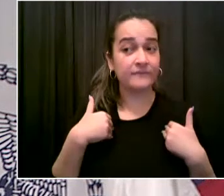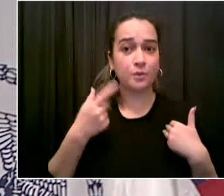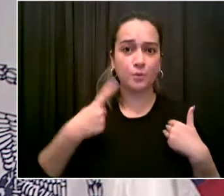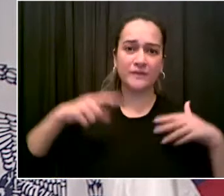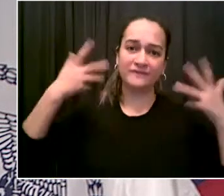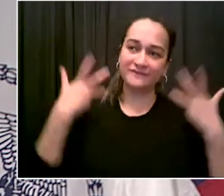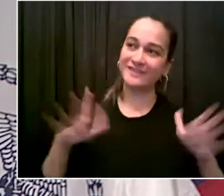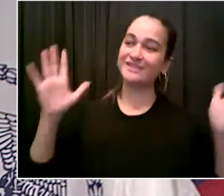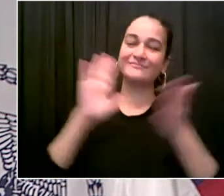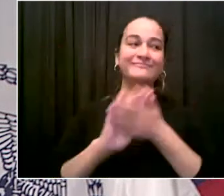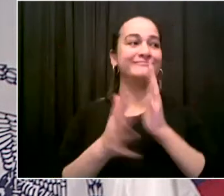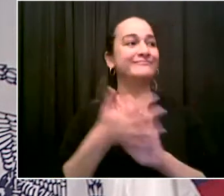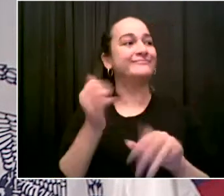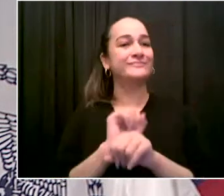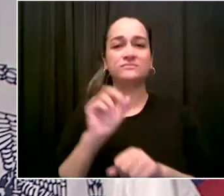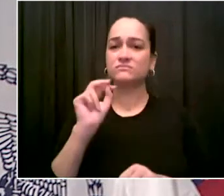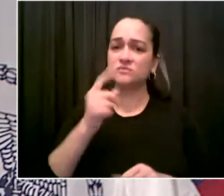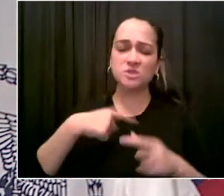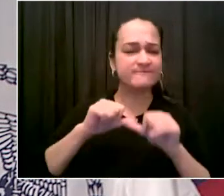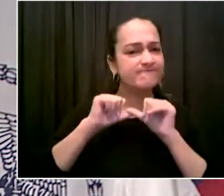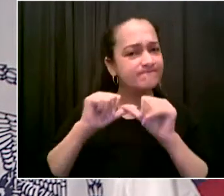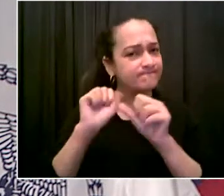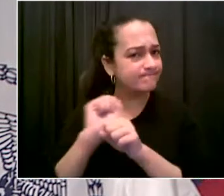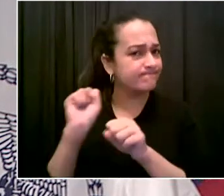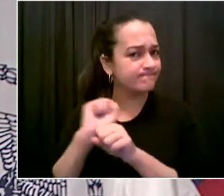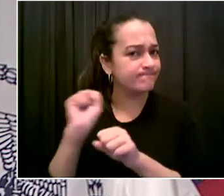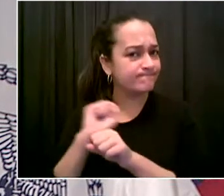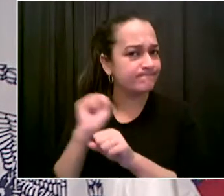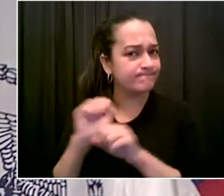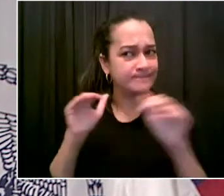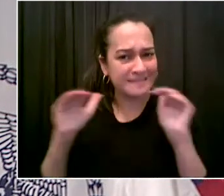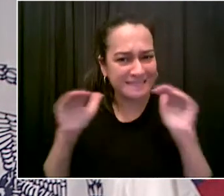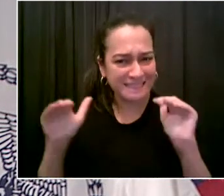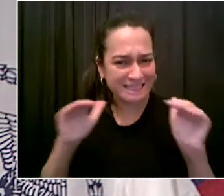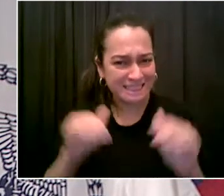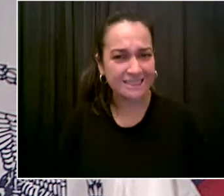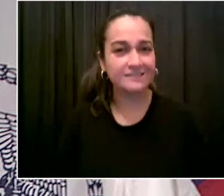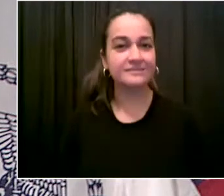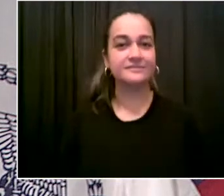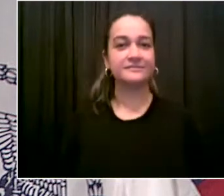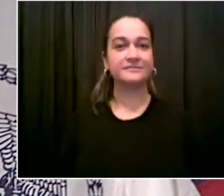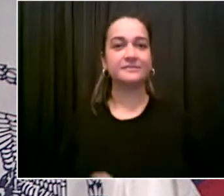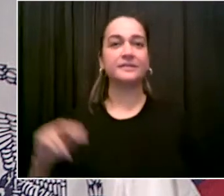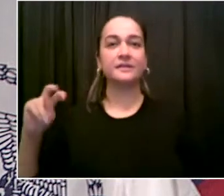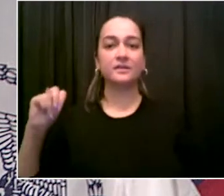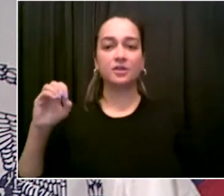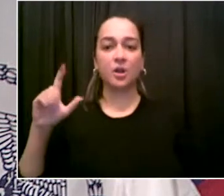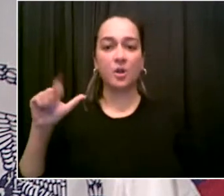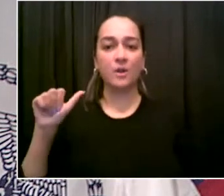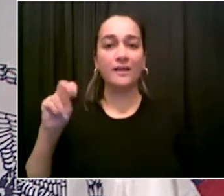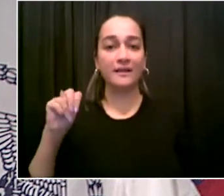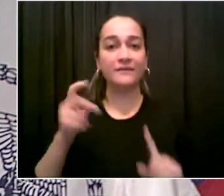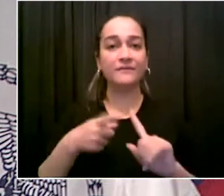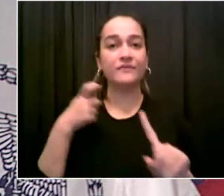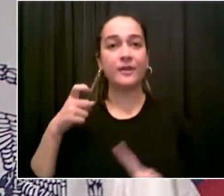WE DO HAVE MORE TO DO AND WE ARE COMMITTED TO THE LAST MILES OF OUR VACCINATION CAMPAIGN. THANK YOU DAVE. > >OUR NEXT